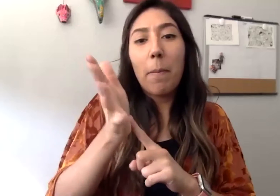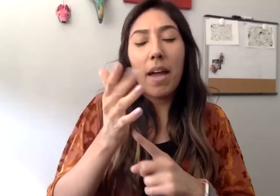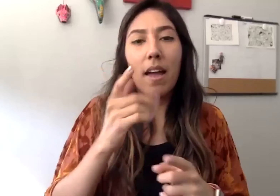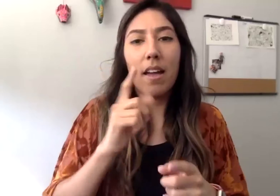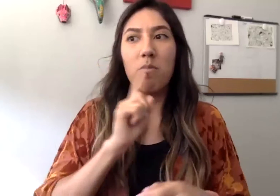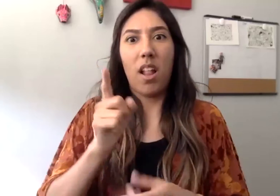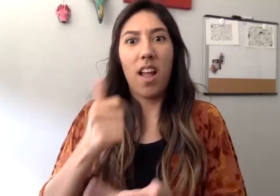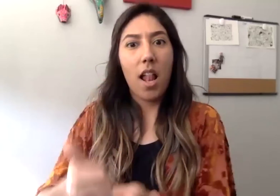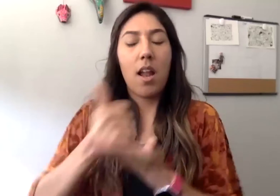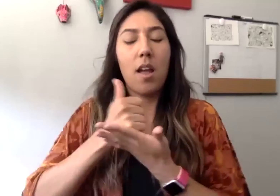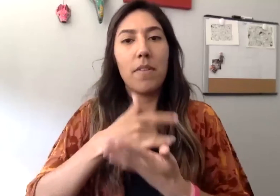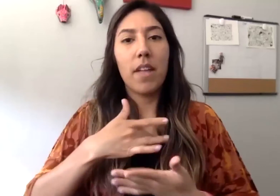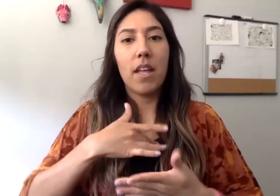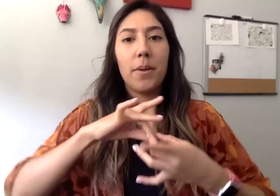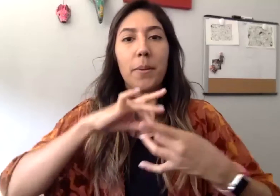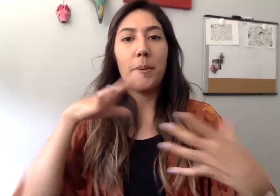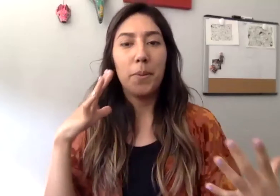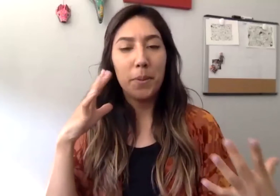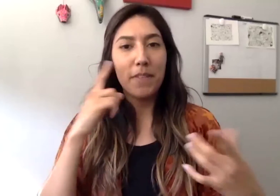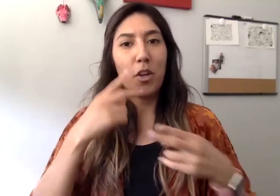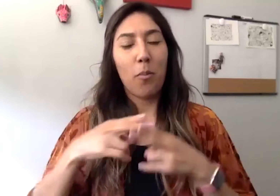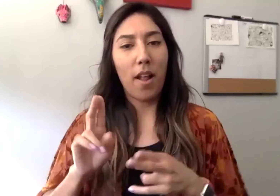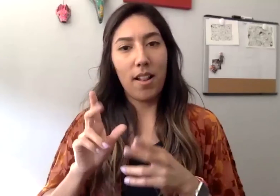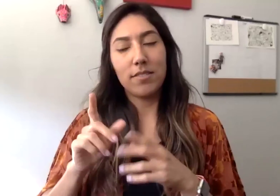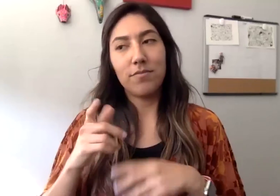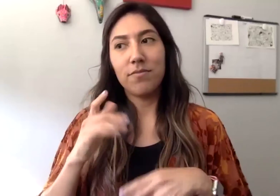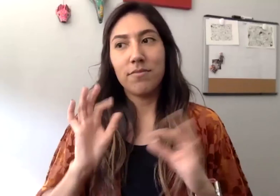Take a breather even if it's just for five minutes.